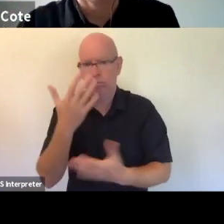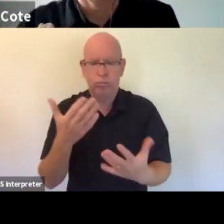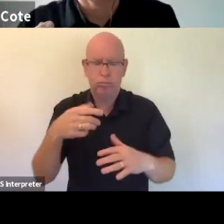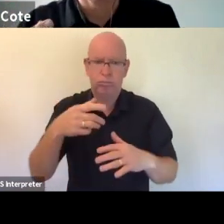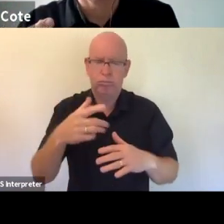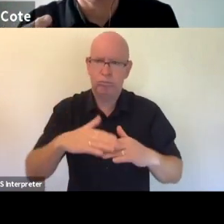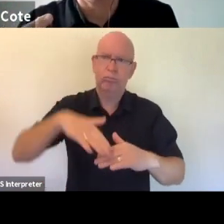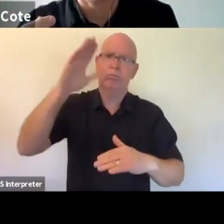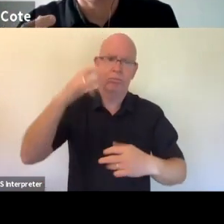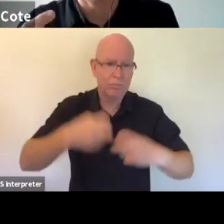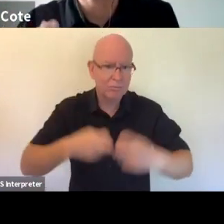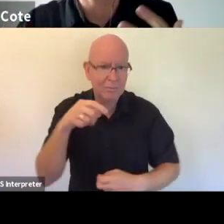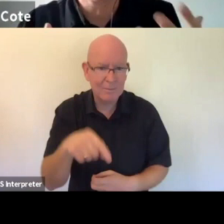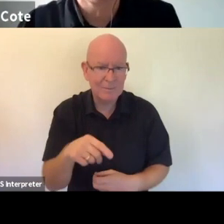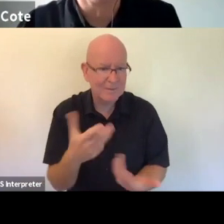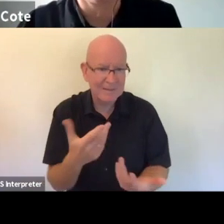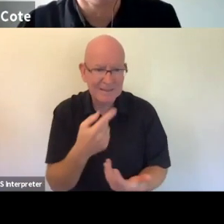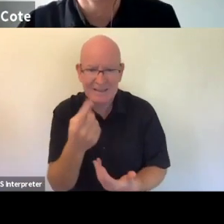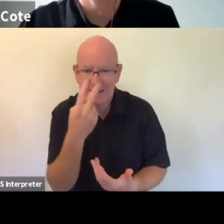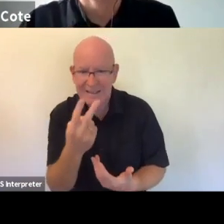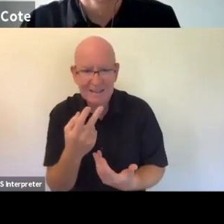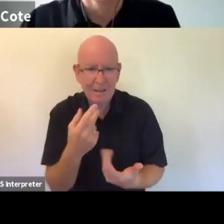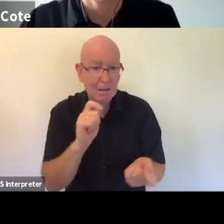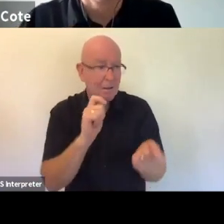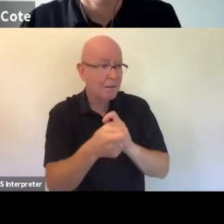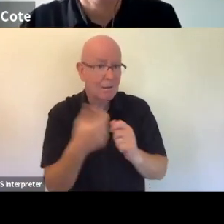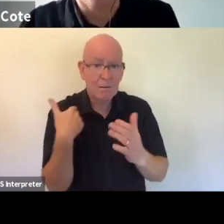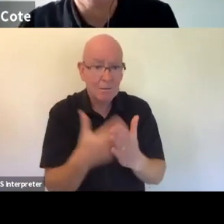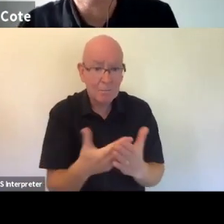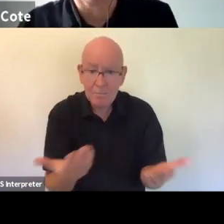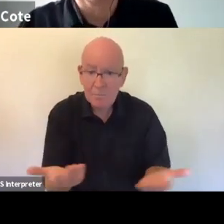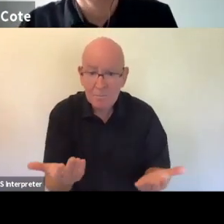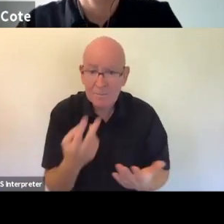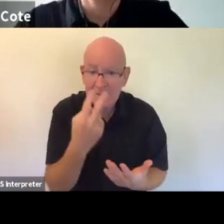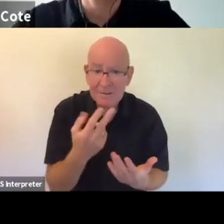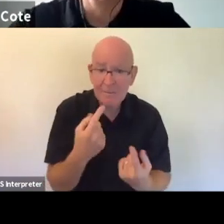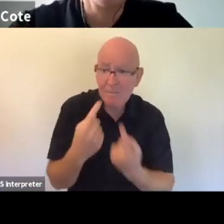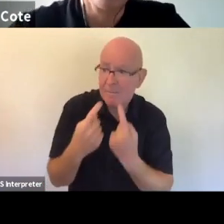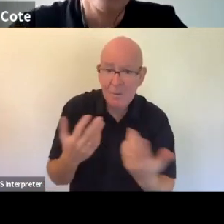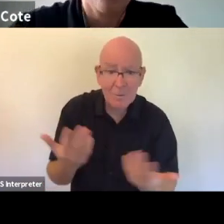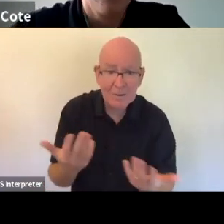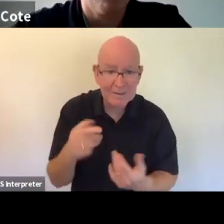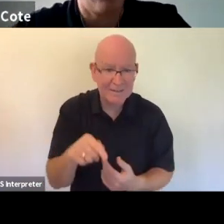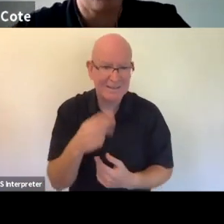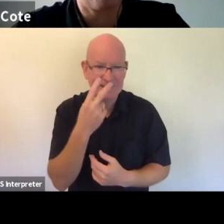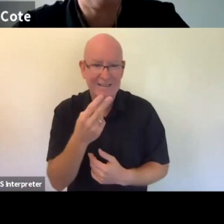And for instance, there is not much effort made in cash for work programmes or other type of programmes